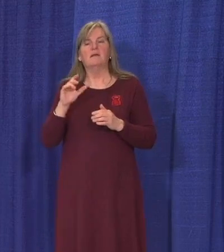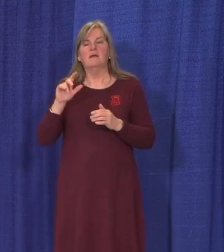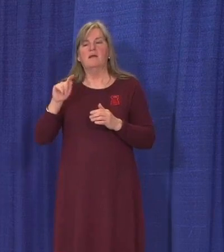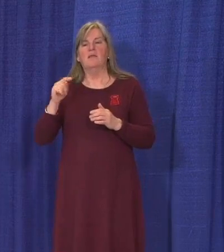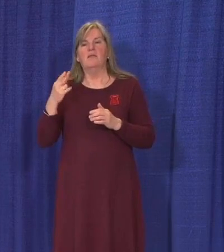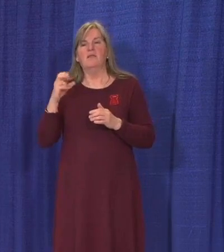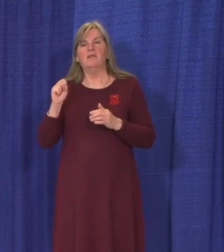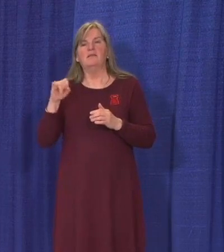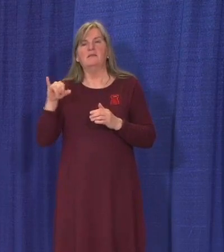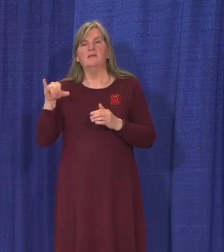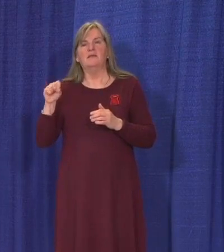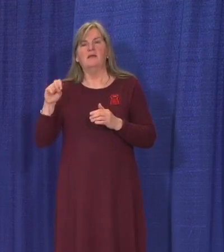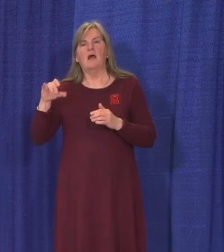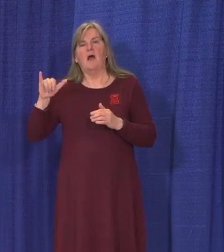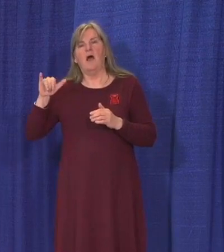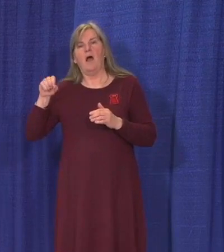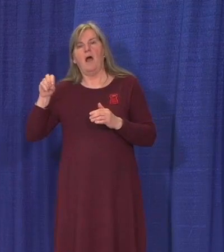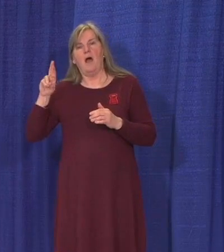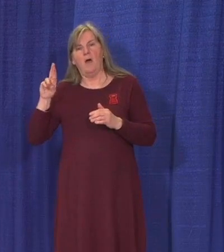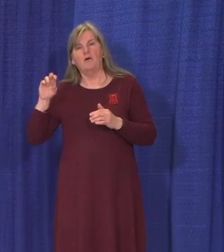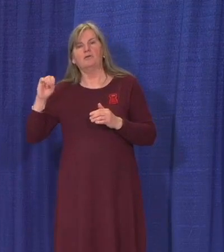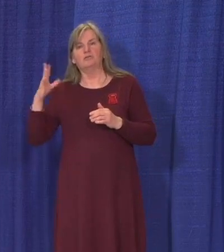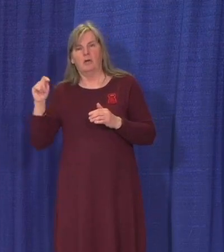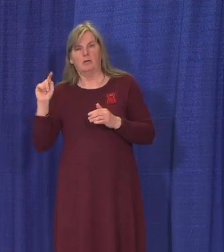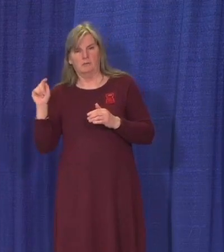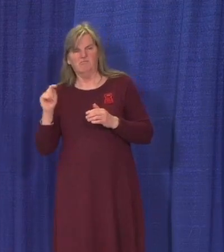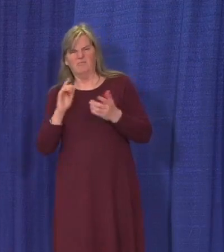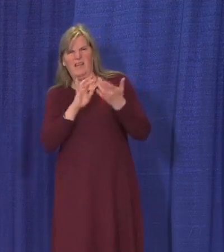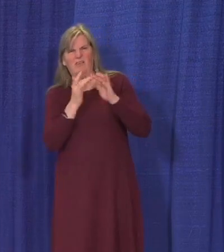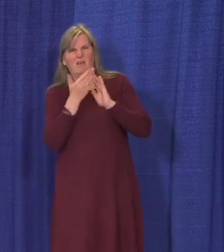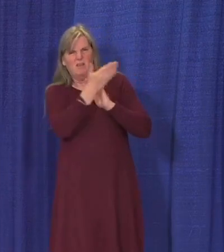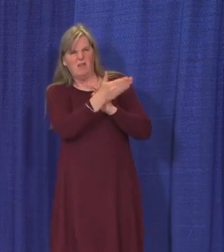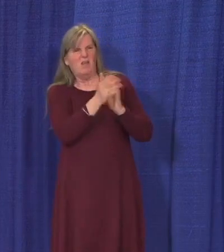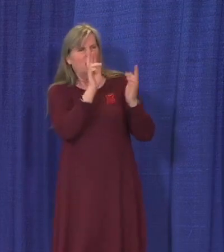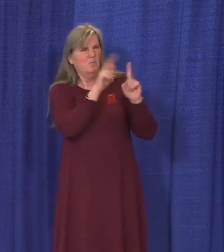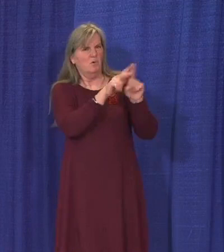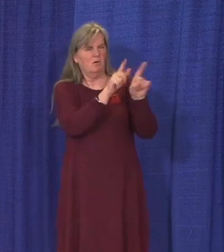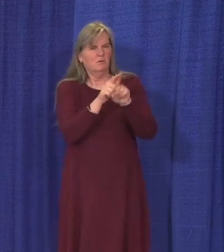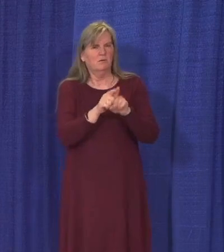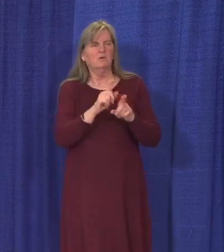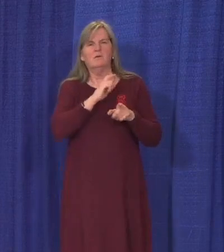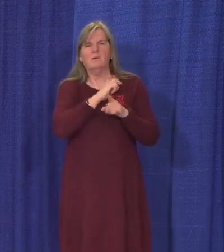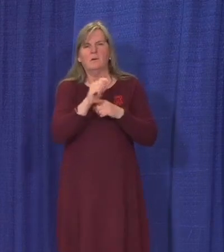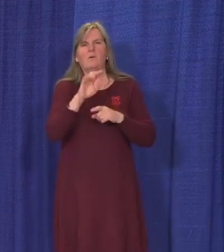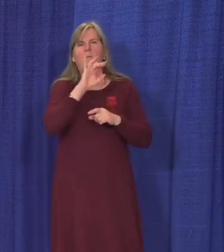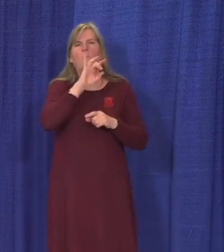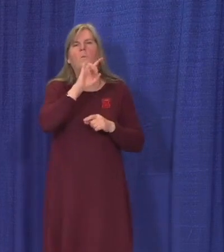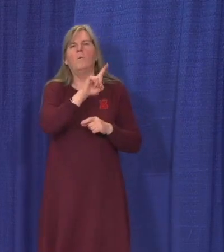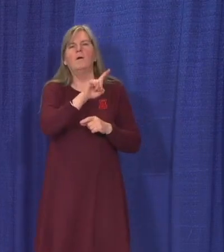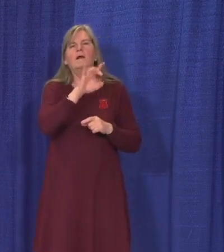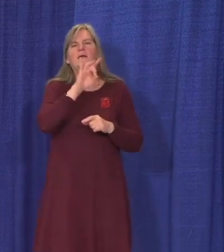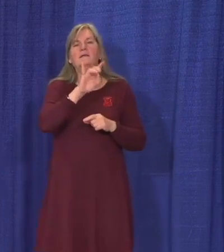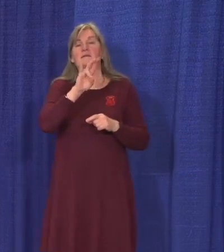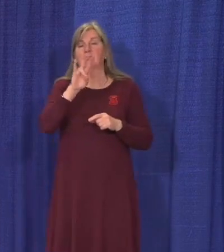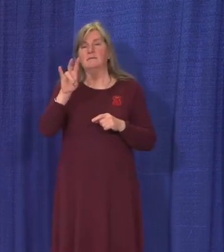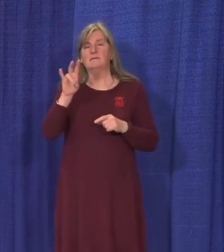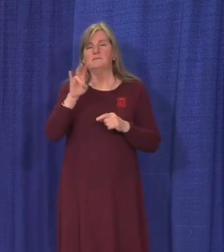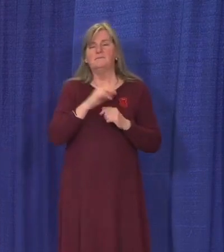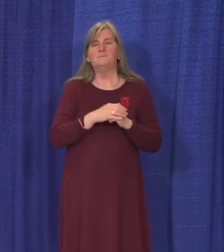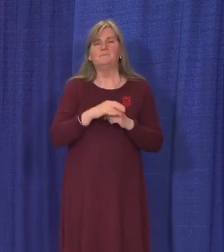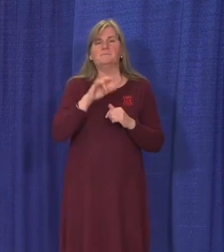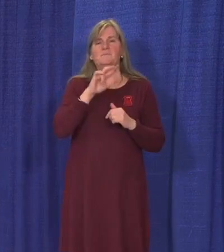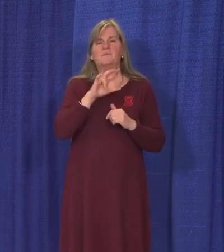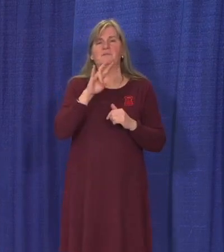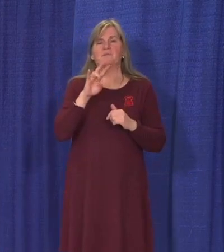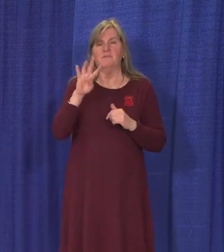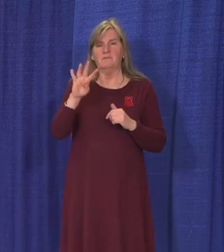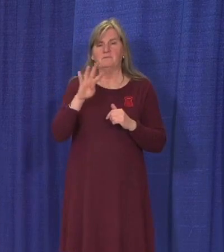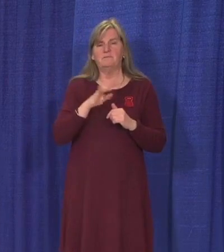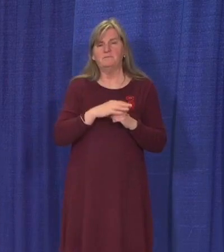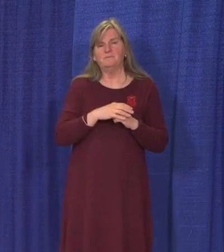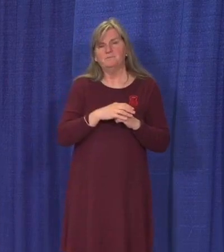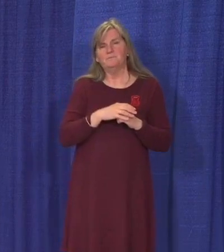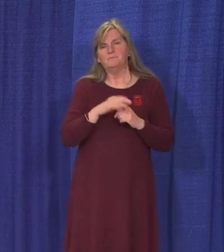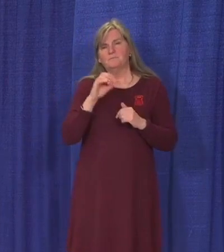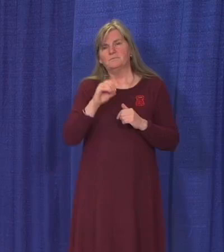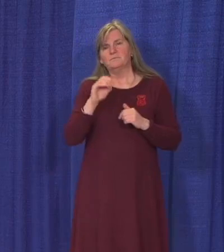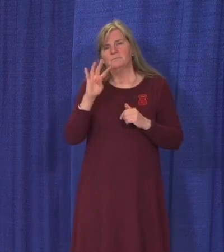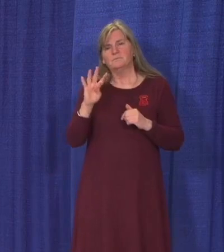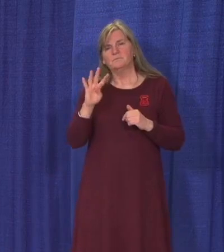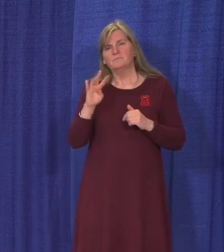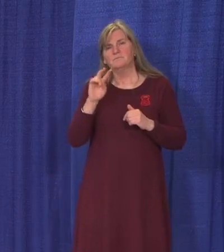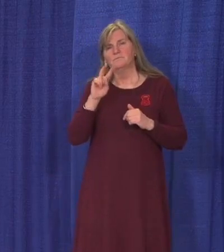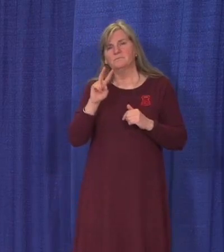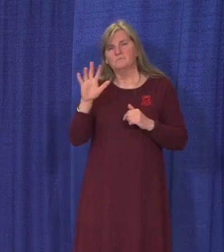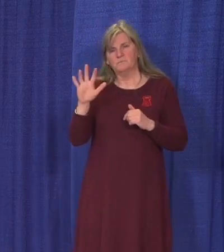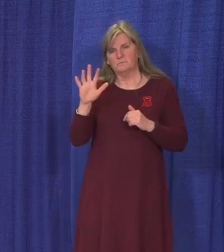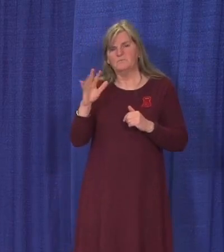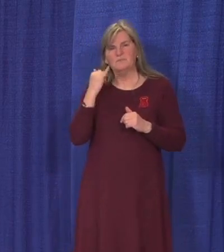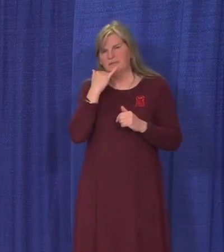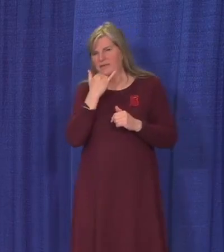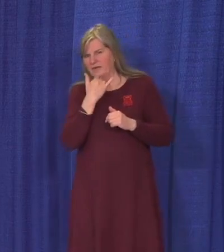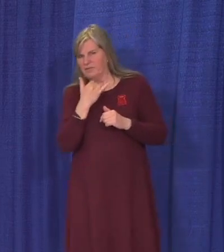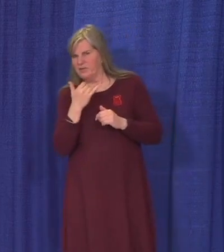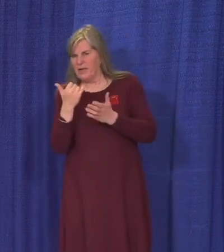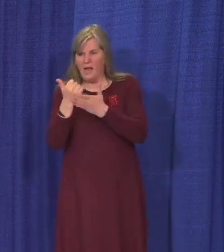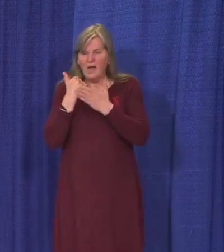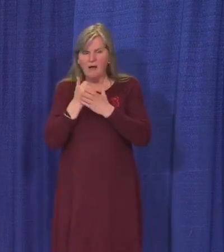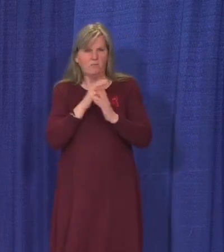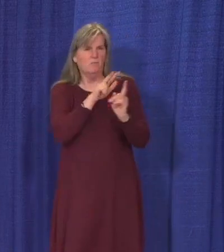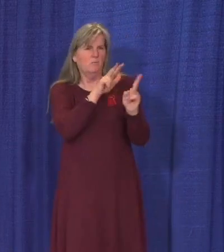for first and second shot and